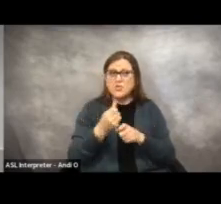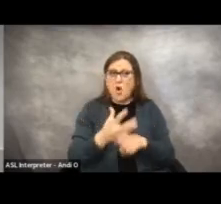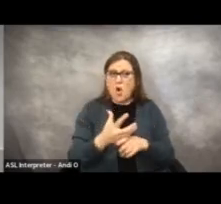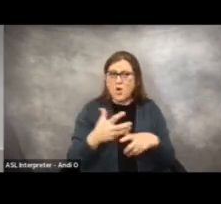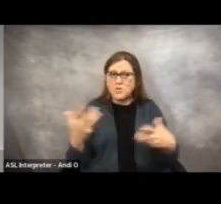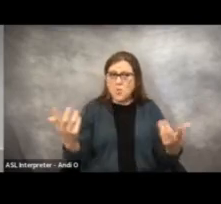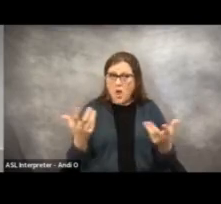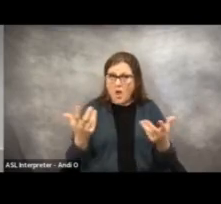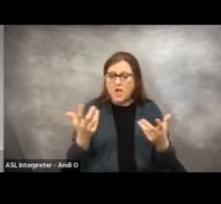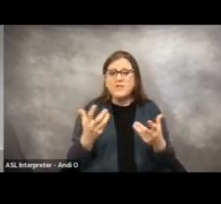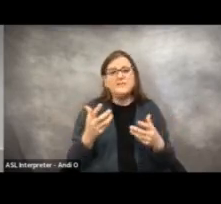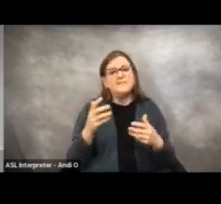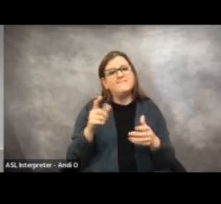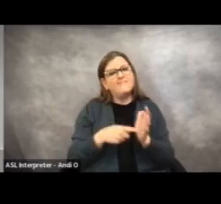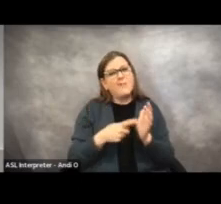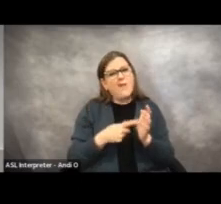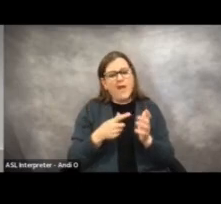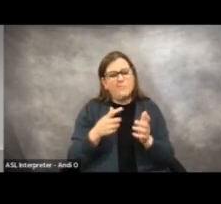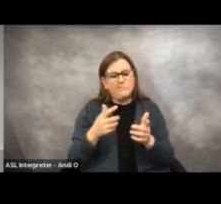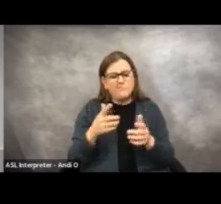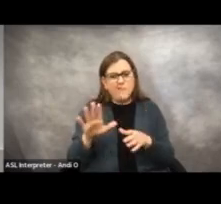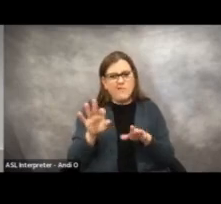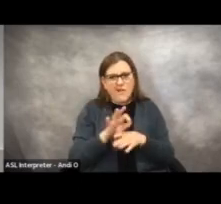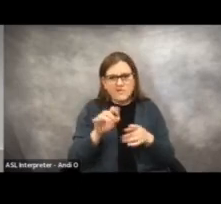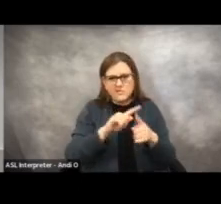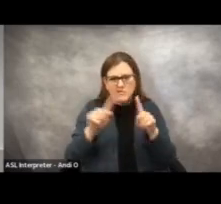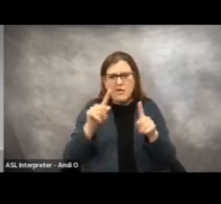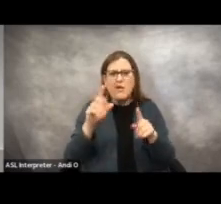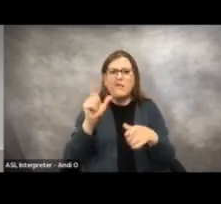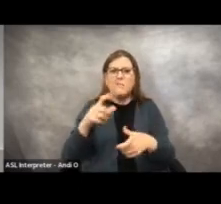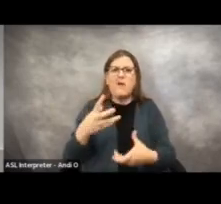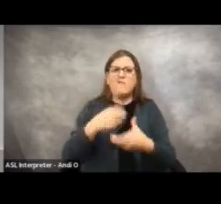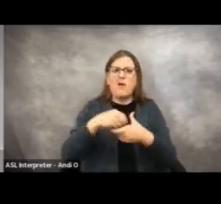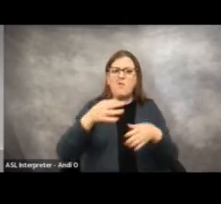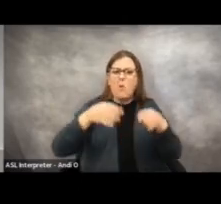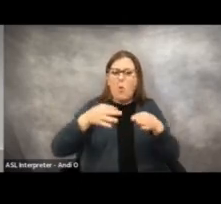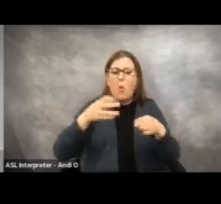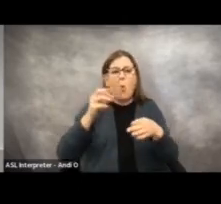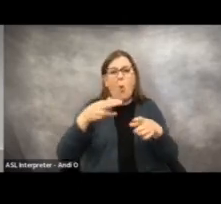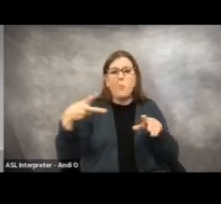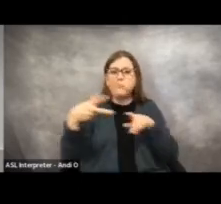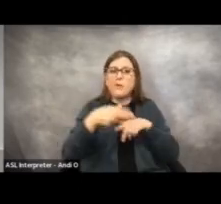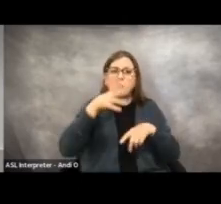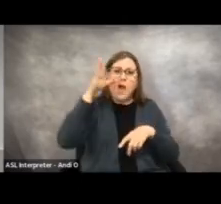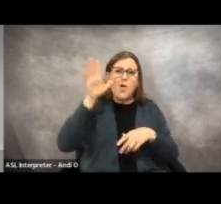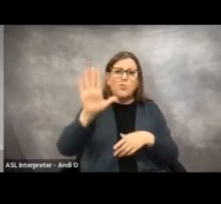court involvement and ultimately a loss of parental rights for many reasons. Among them, though, are the ones mentioned